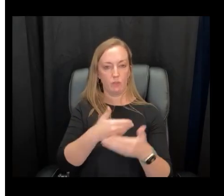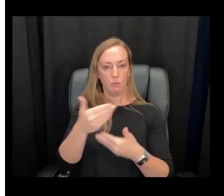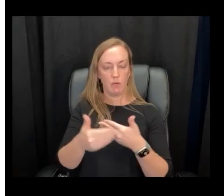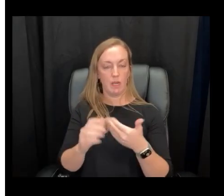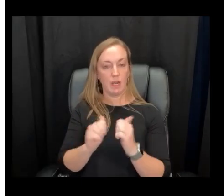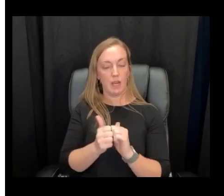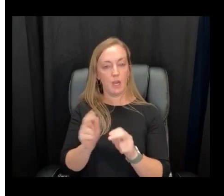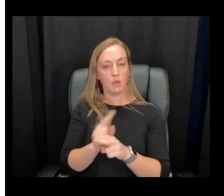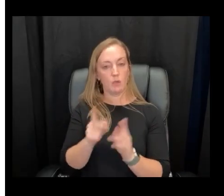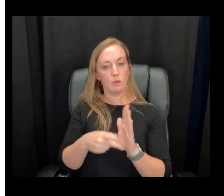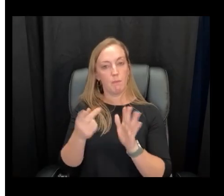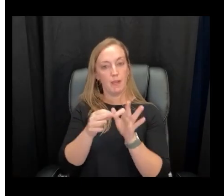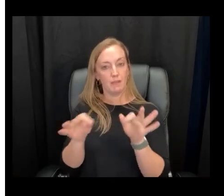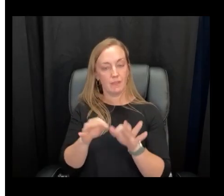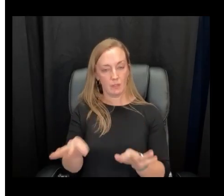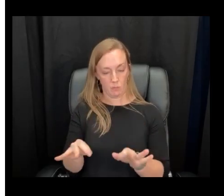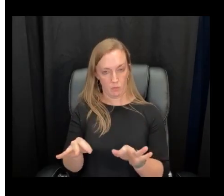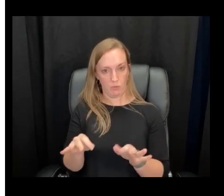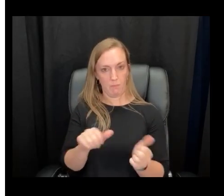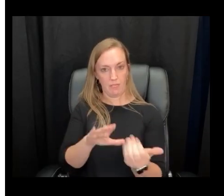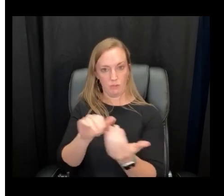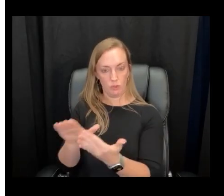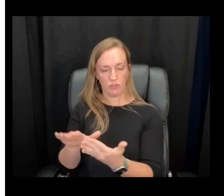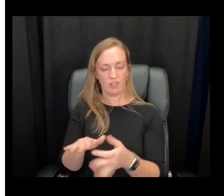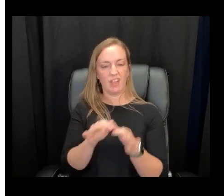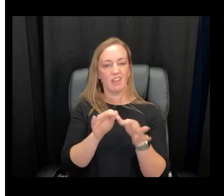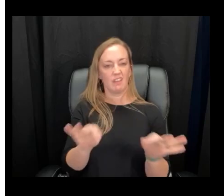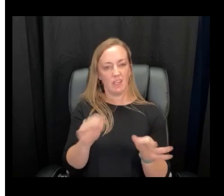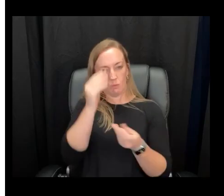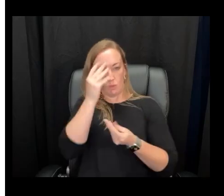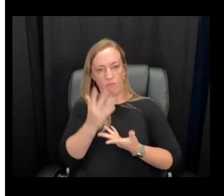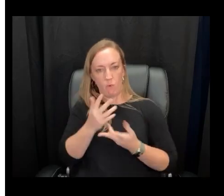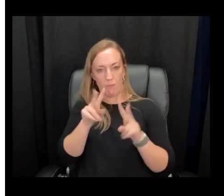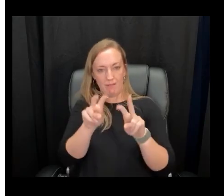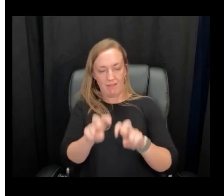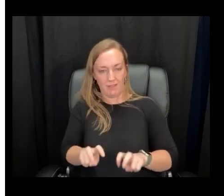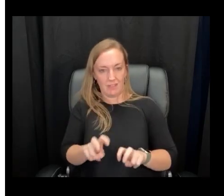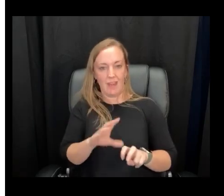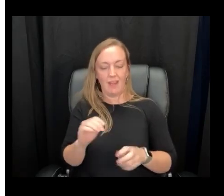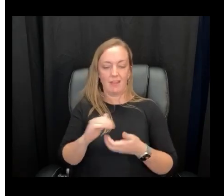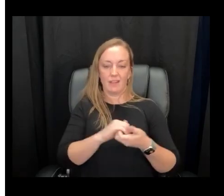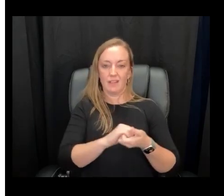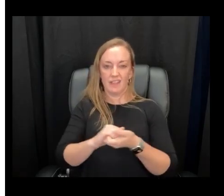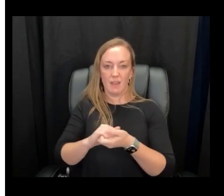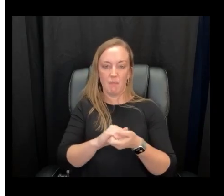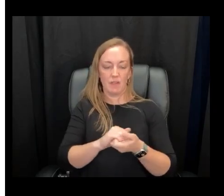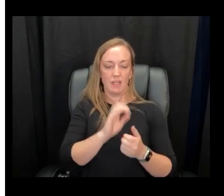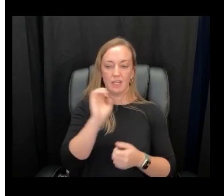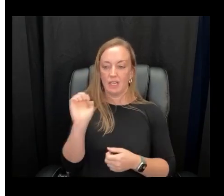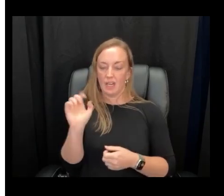and collaboration between EL and special education teams. EL teachers bring critical insight into